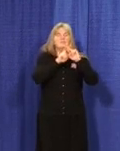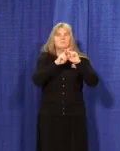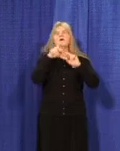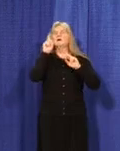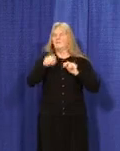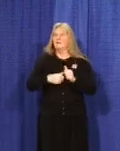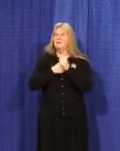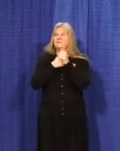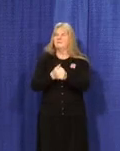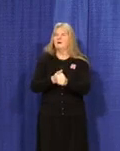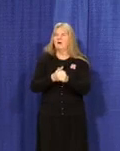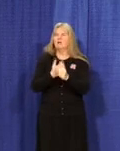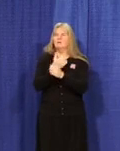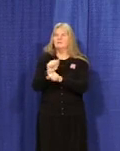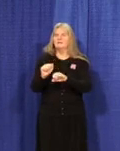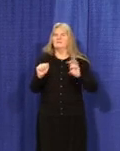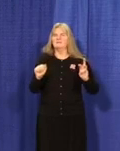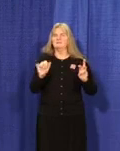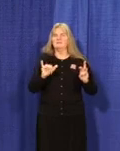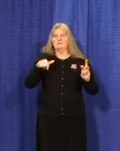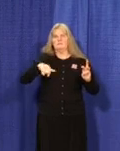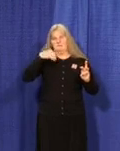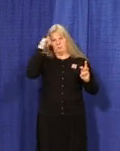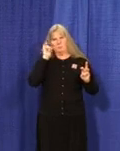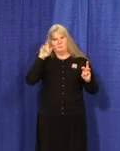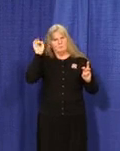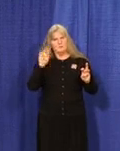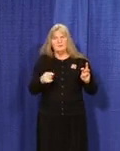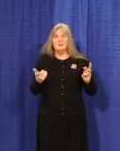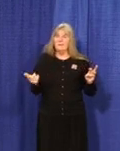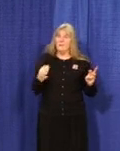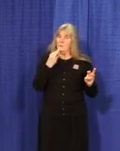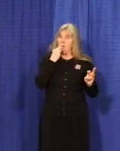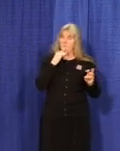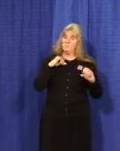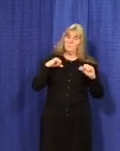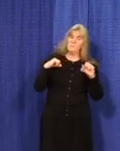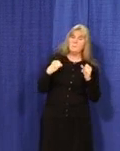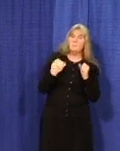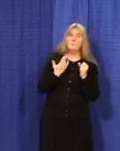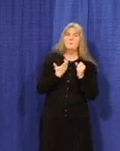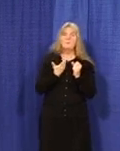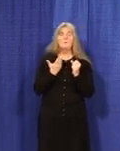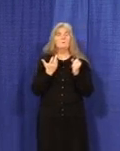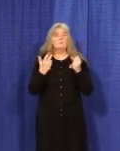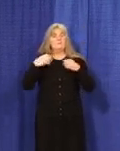the Safe Six, especially as we enter into the colder time of year when we spend a lot more time indoors.